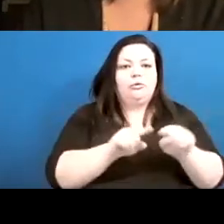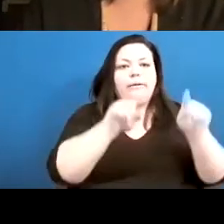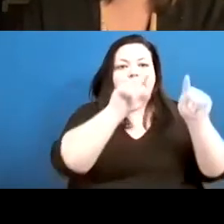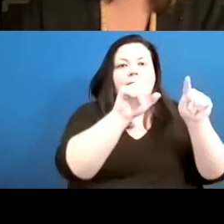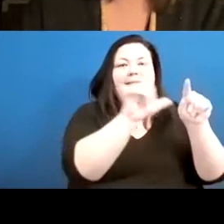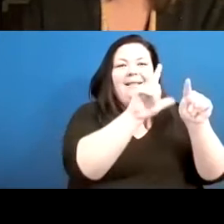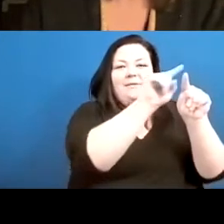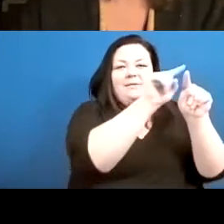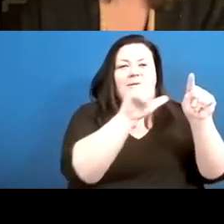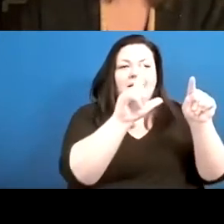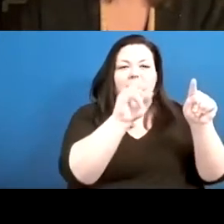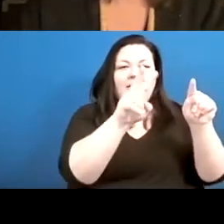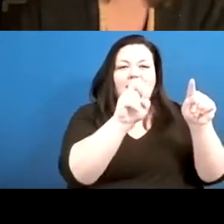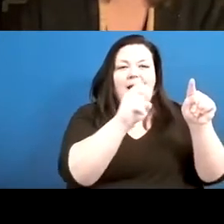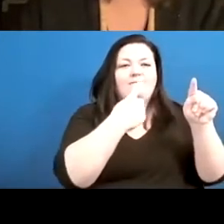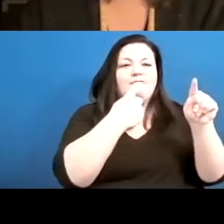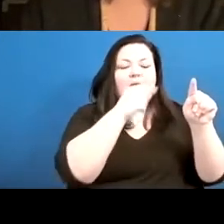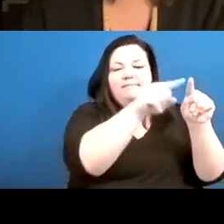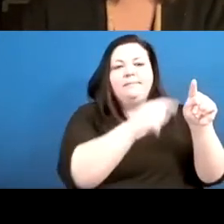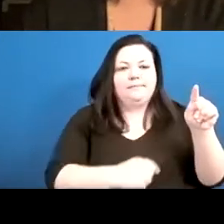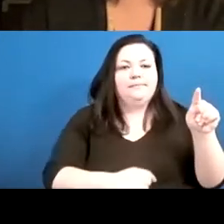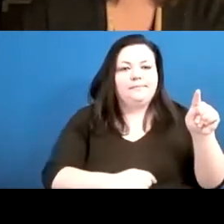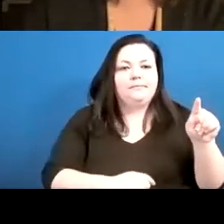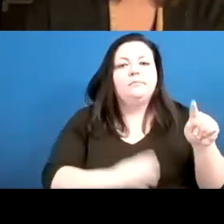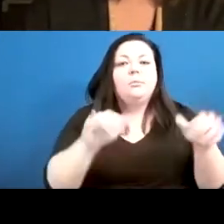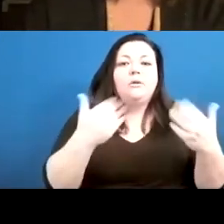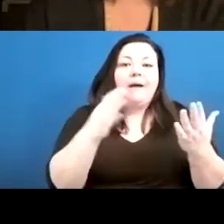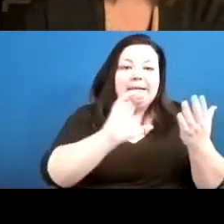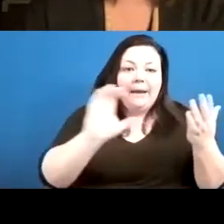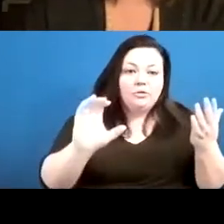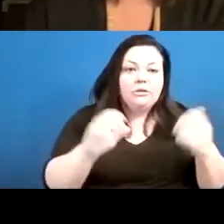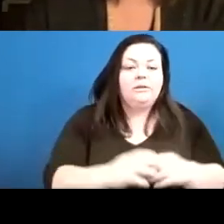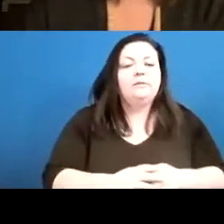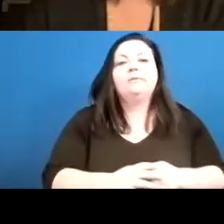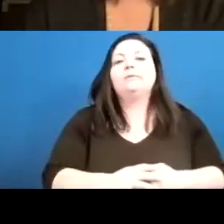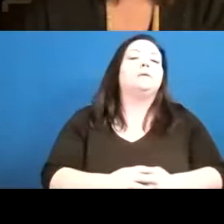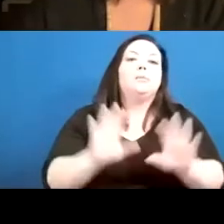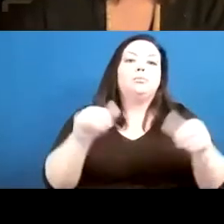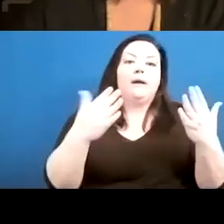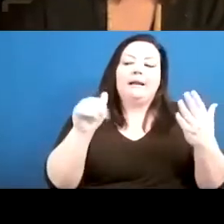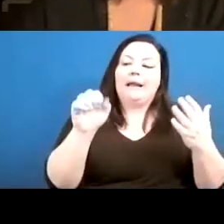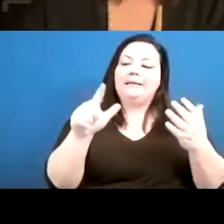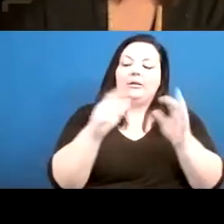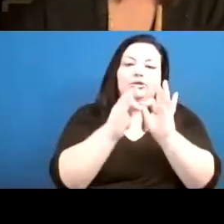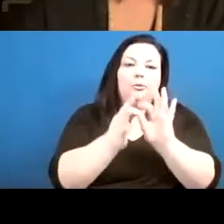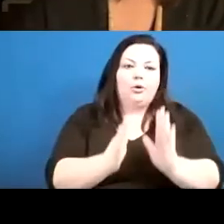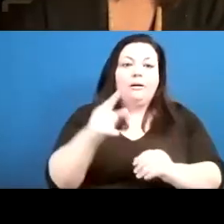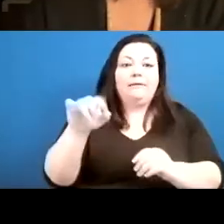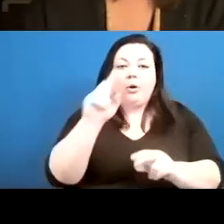screen, um, so we're providing captioning, um, providing an ASL interpreter. If you're looking for the interpreter her name is